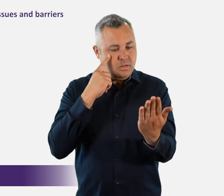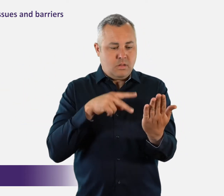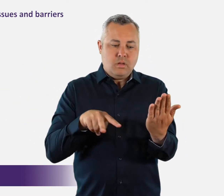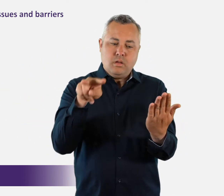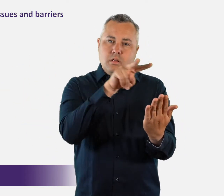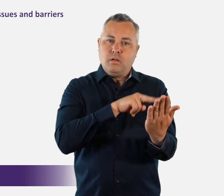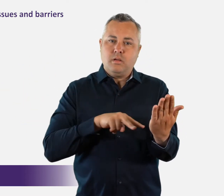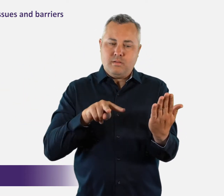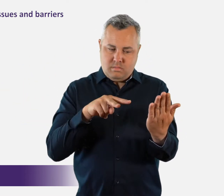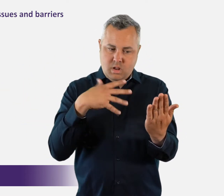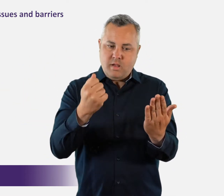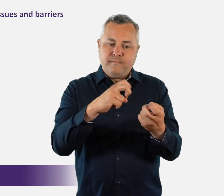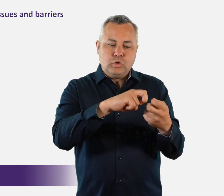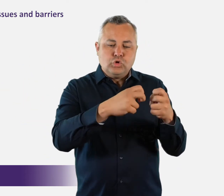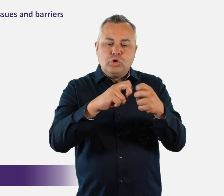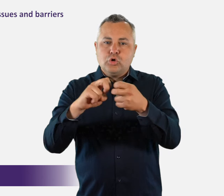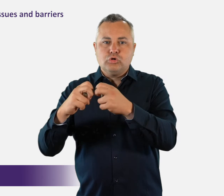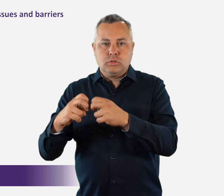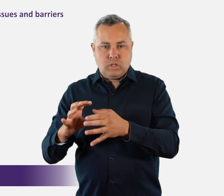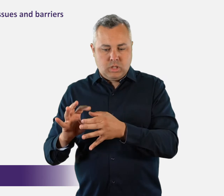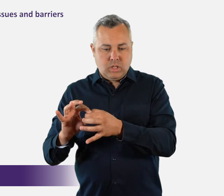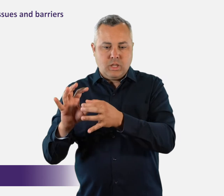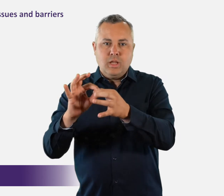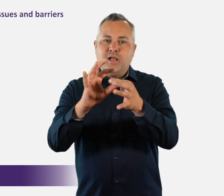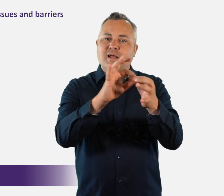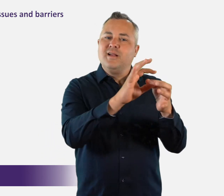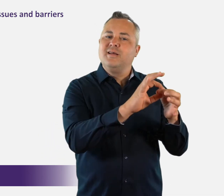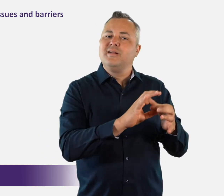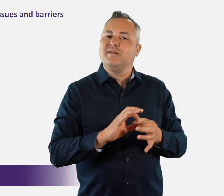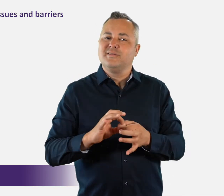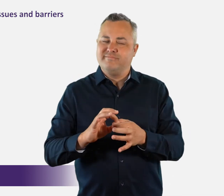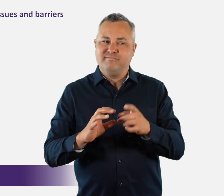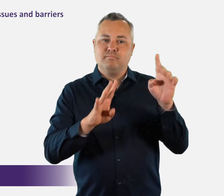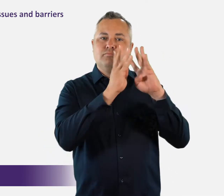Many of the issues overlap and are interrelated.